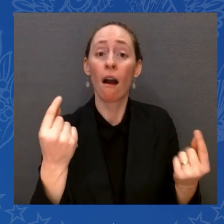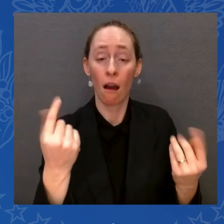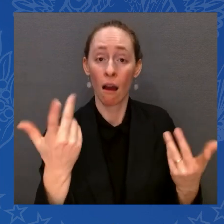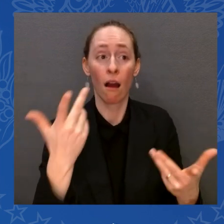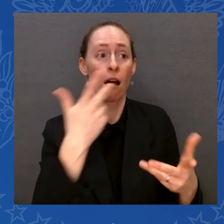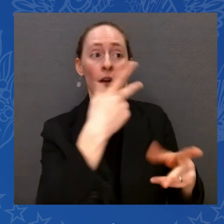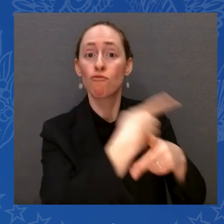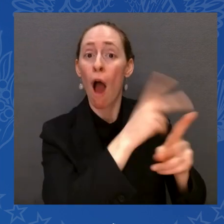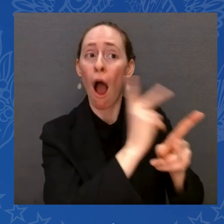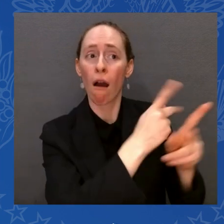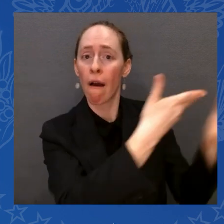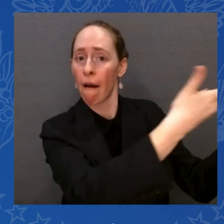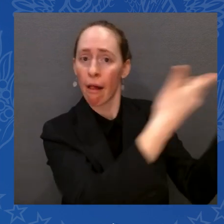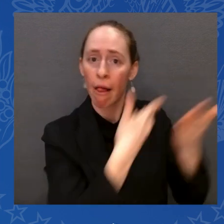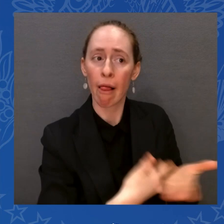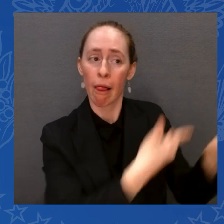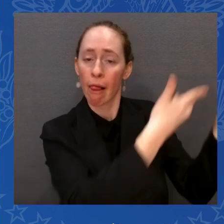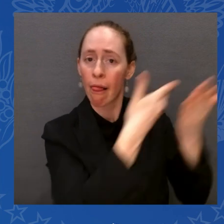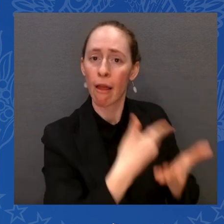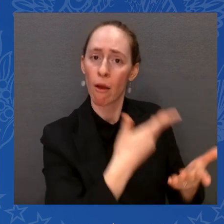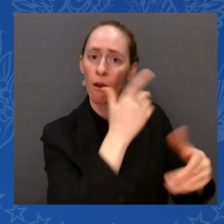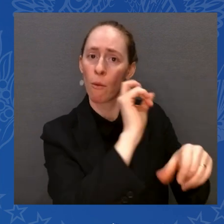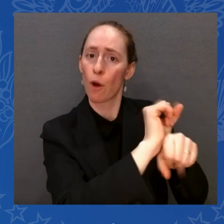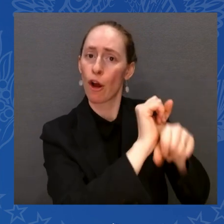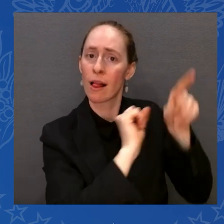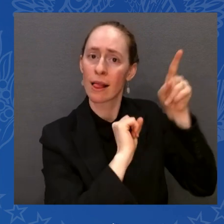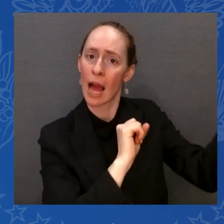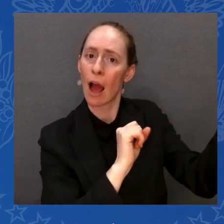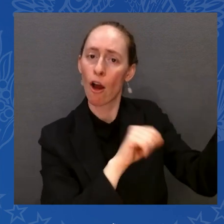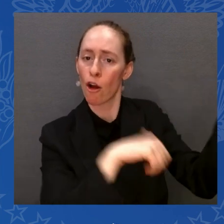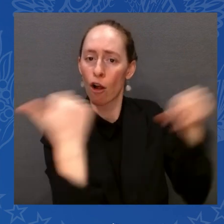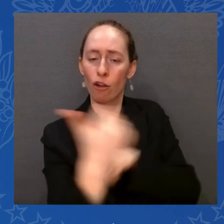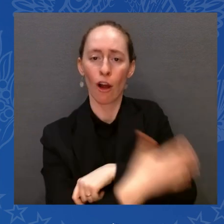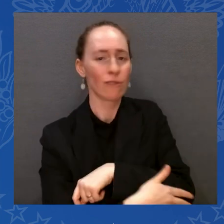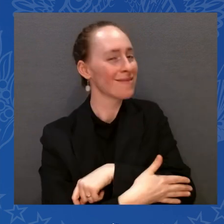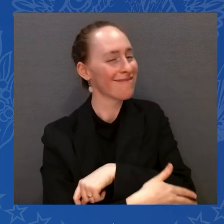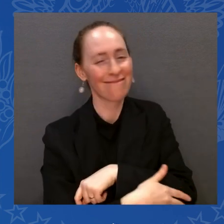Now America is exporting product overseas and creating jobs here at home.